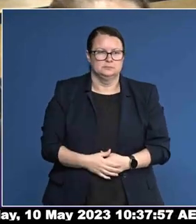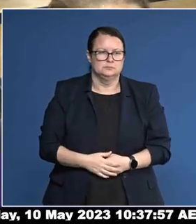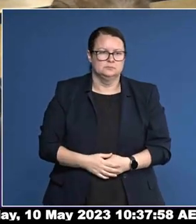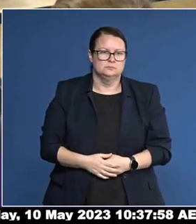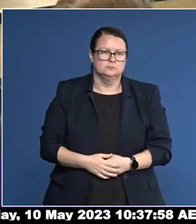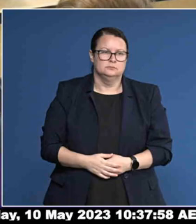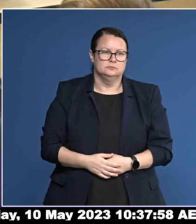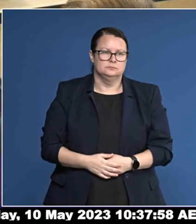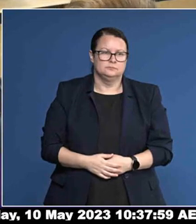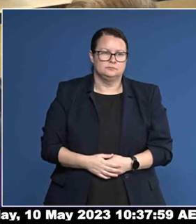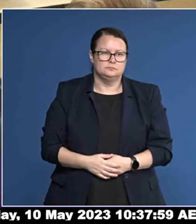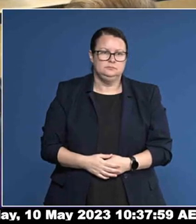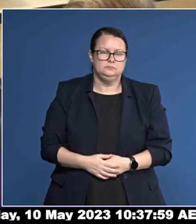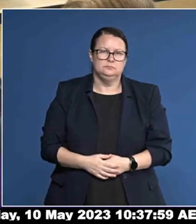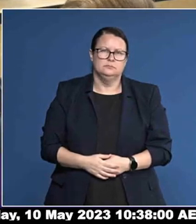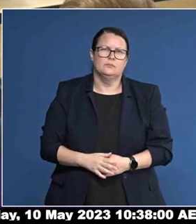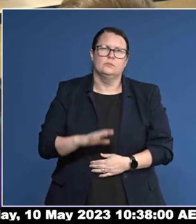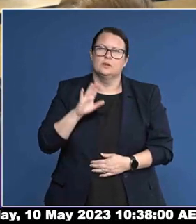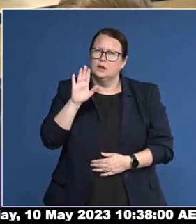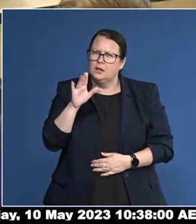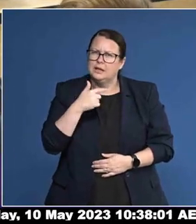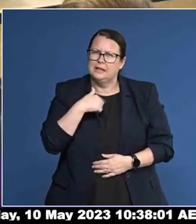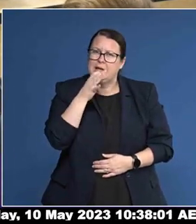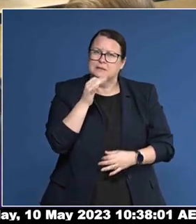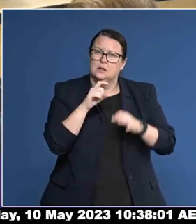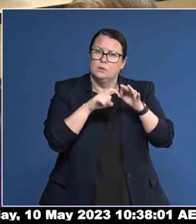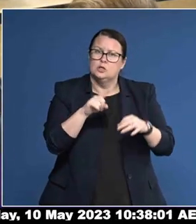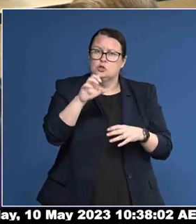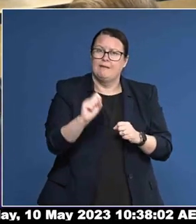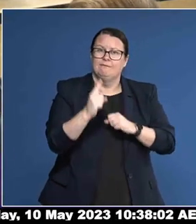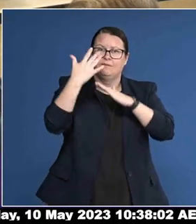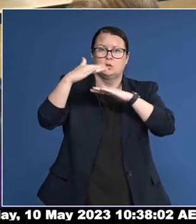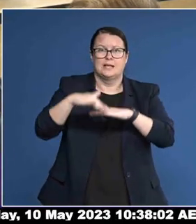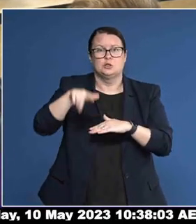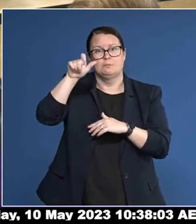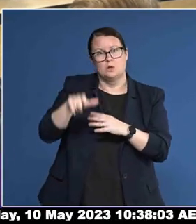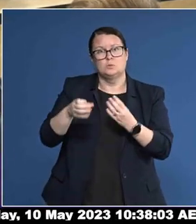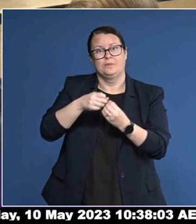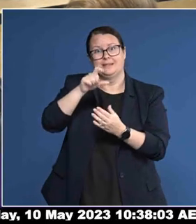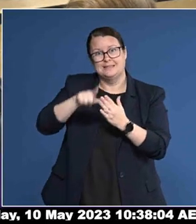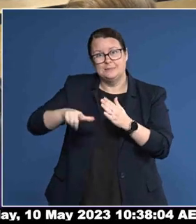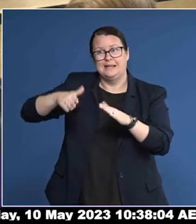Is there a First Nations person with disability working in the First Nations area or someone with disability?